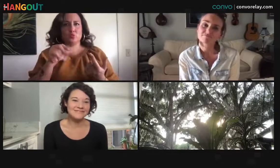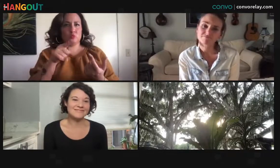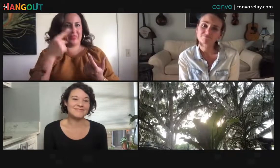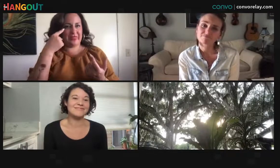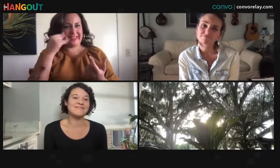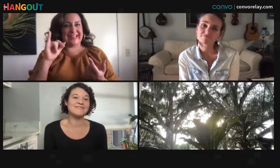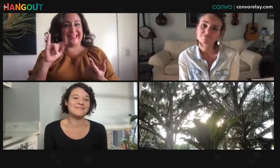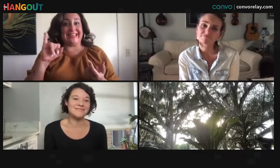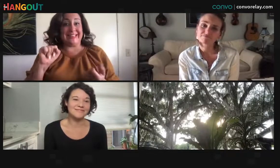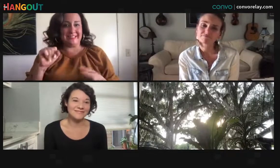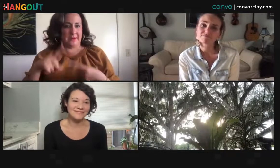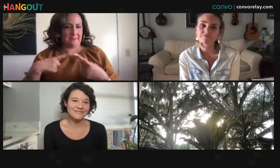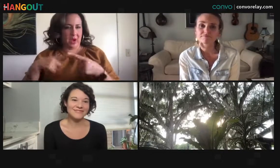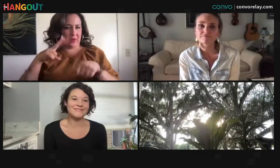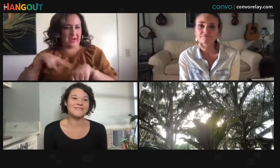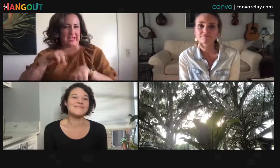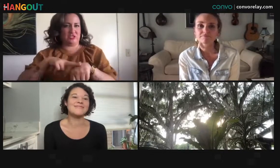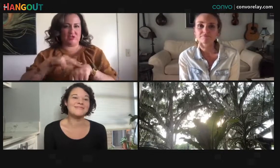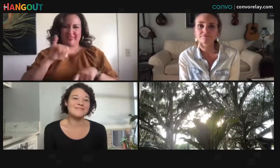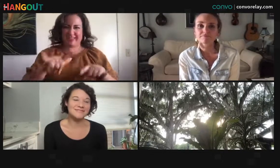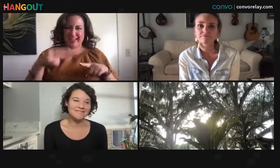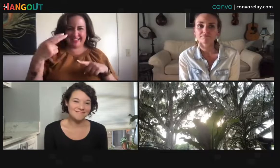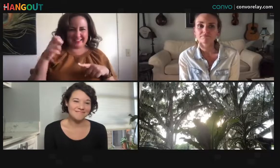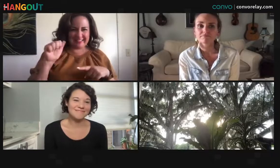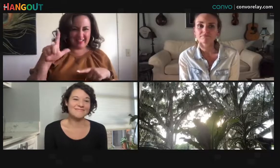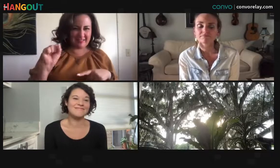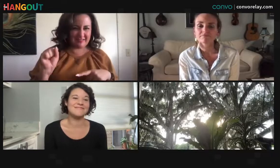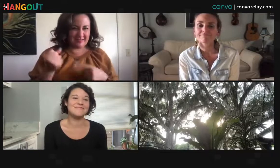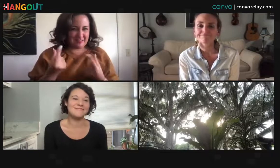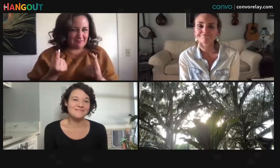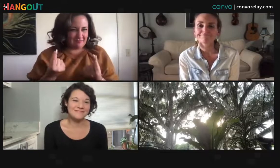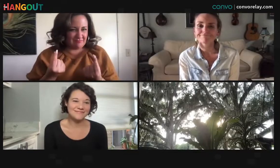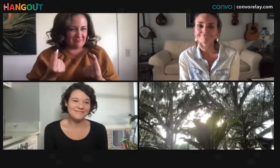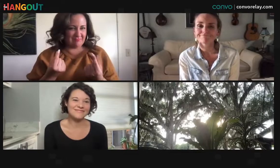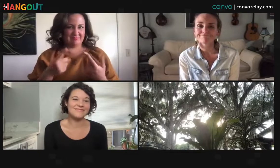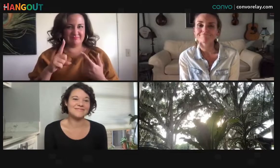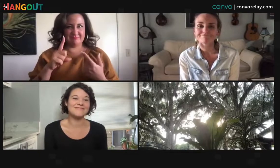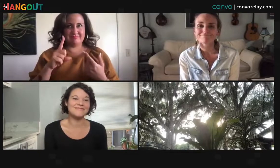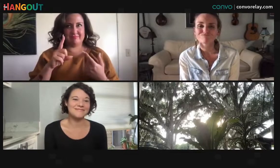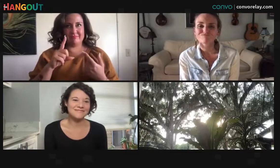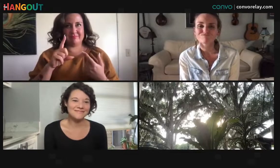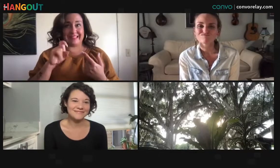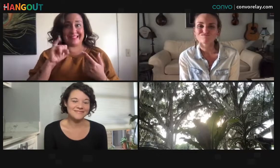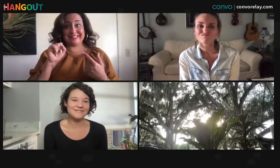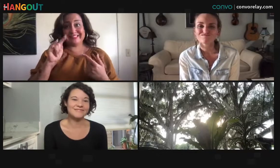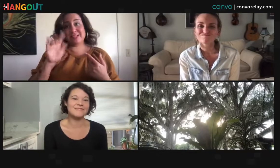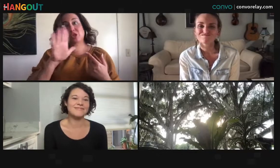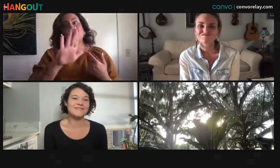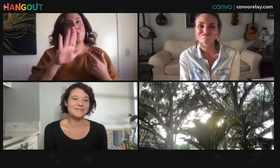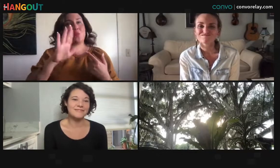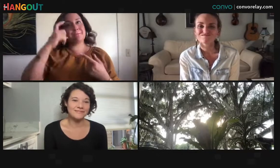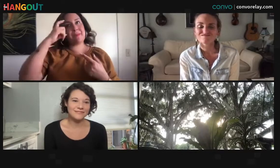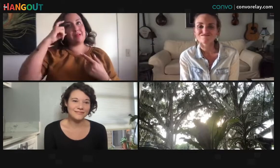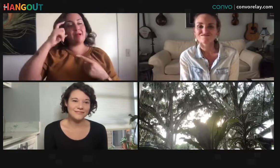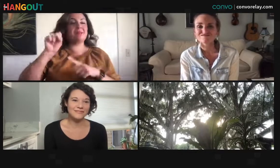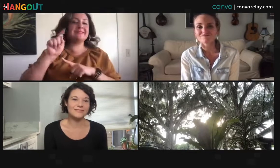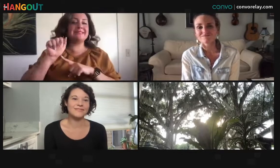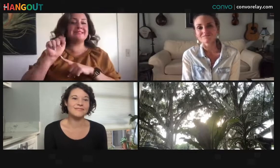little bit more about that what do you think it is about nature that heals is it your